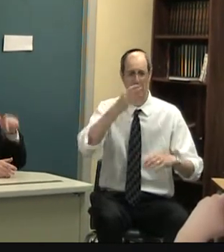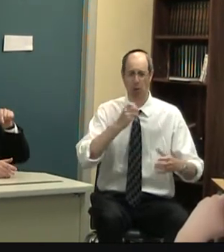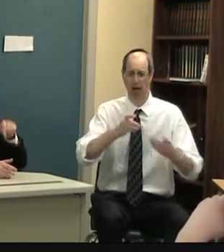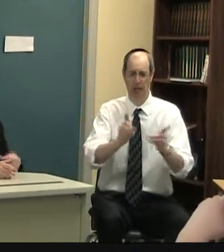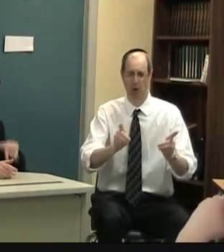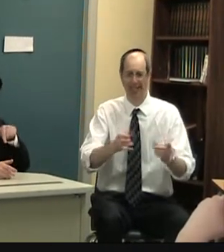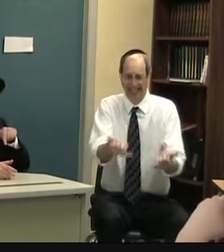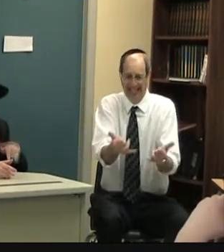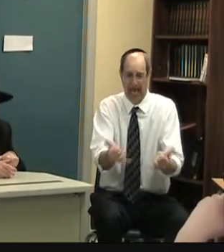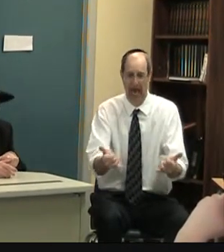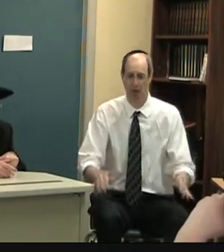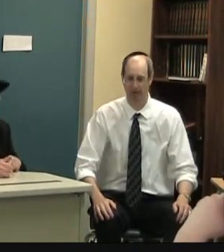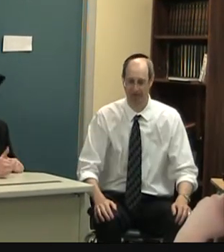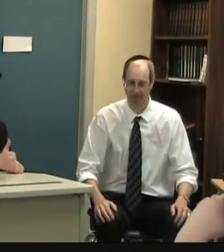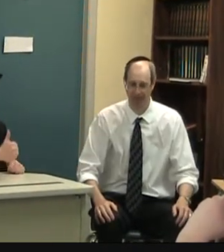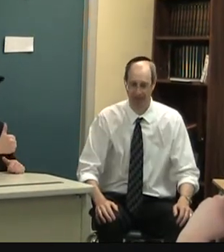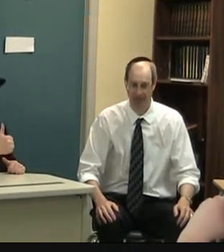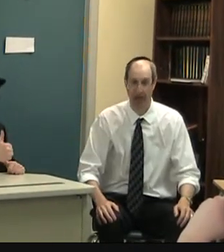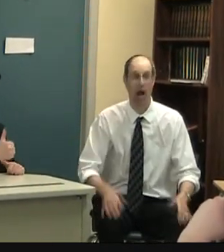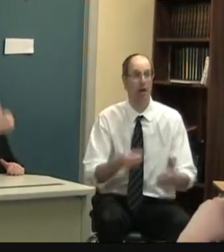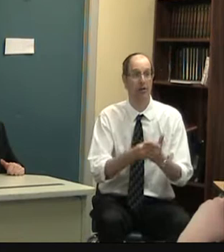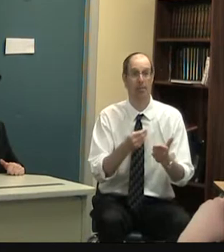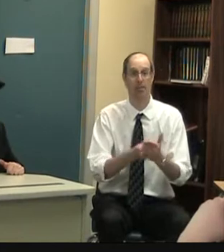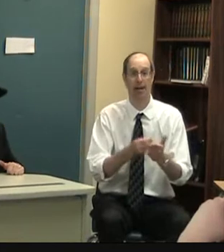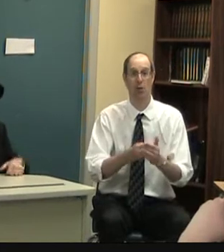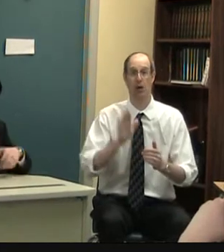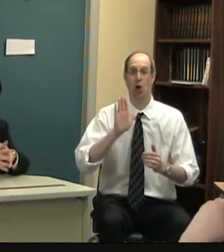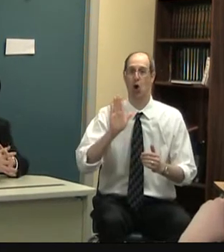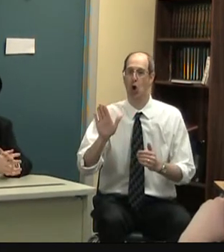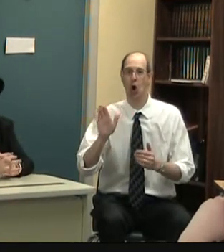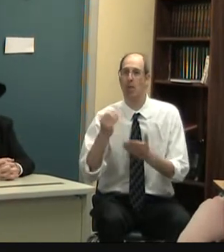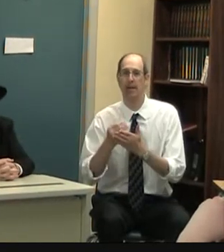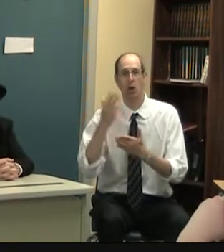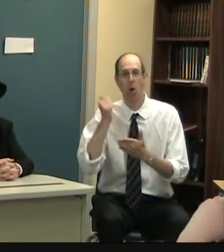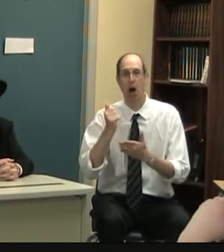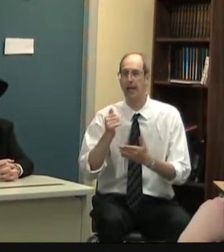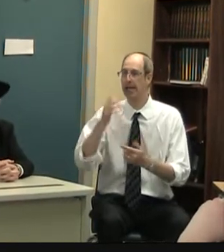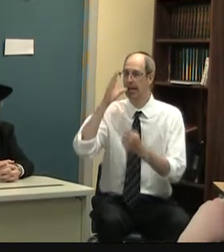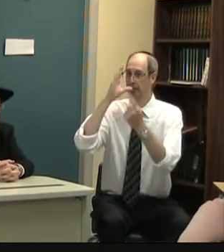And i want it now and the money actually was hard money because he was a gewehr because she was the c'mere of them